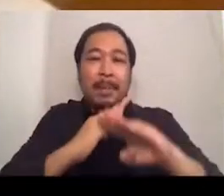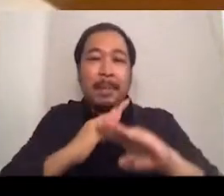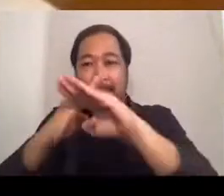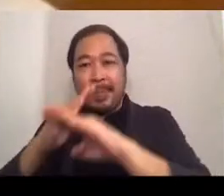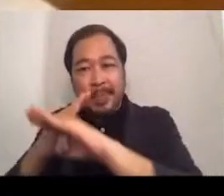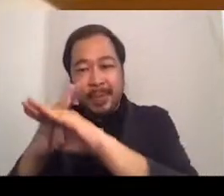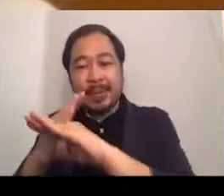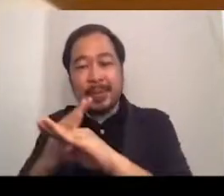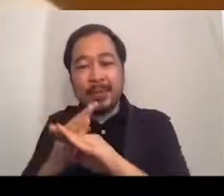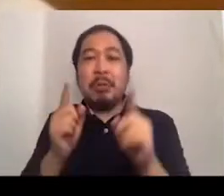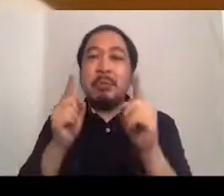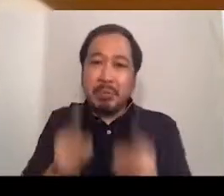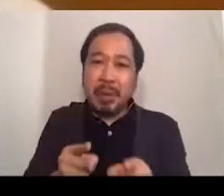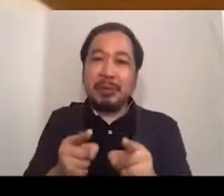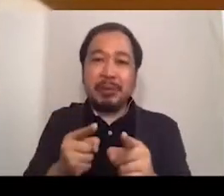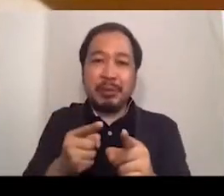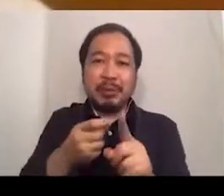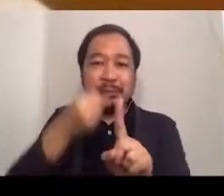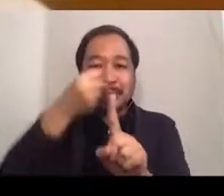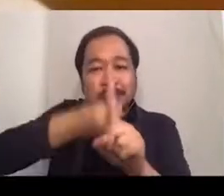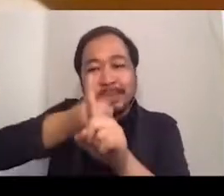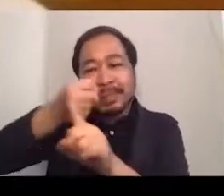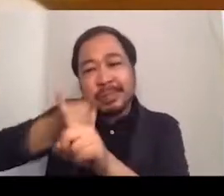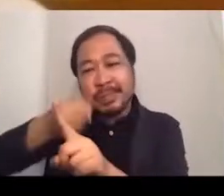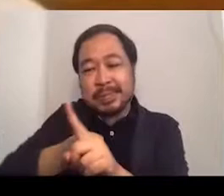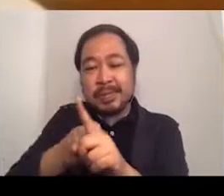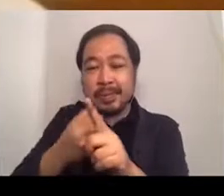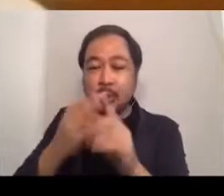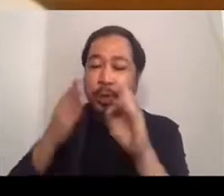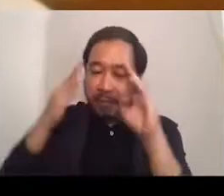such as artificial intelligence and augmented reality.